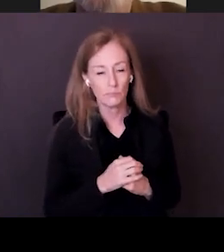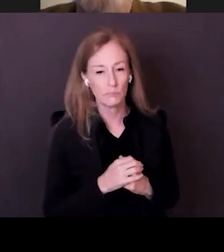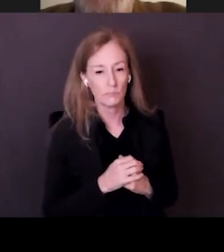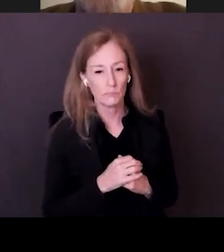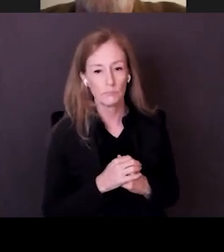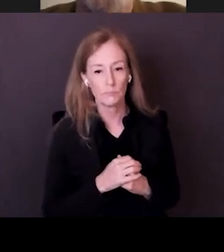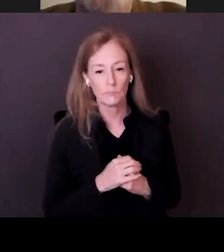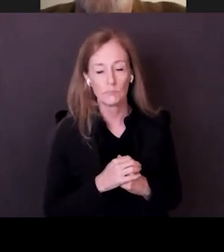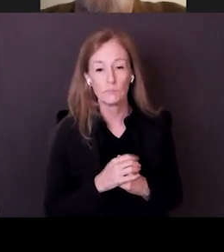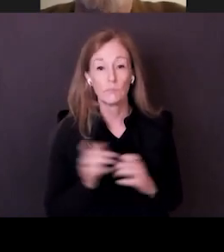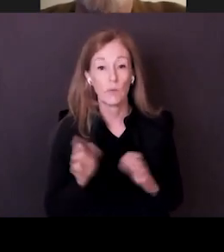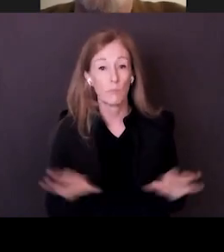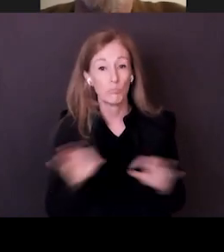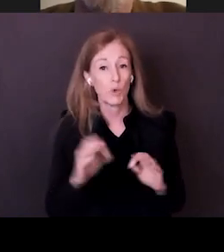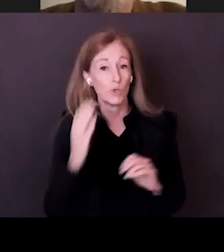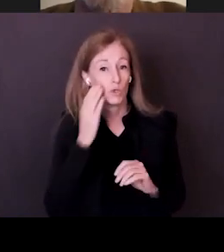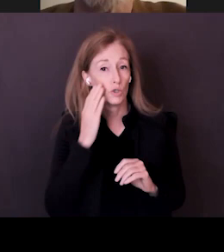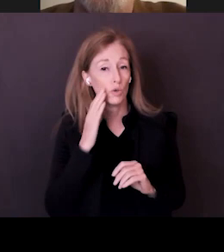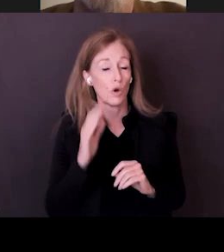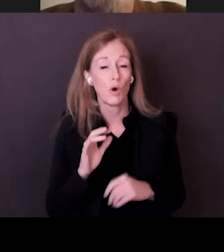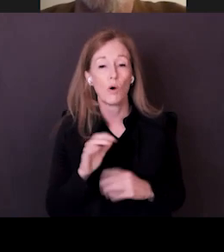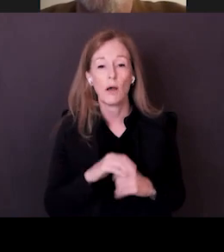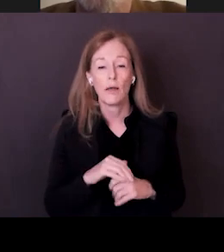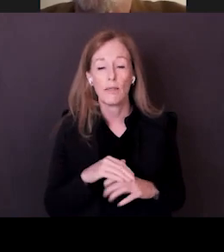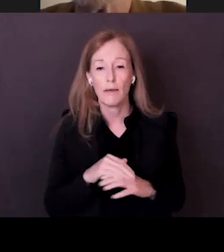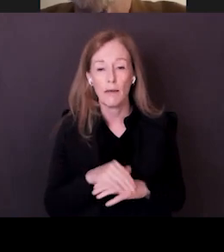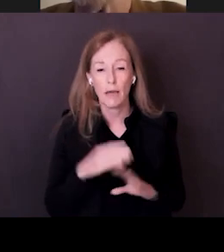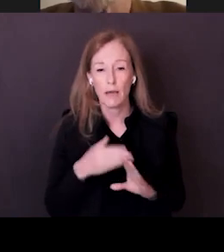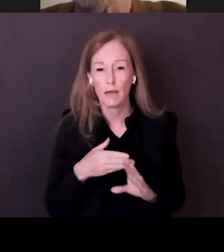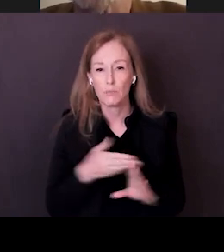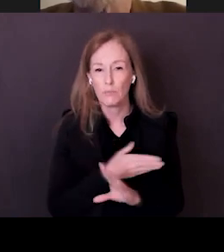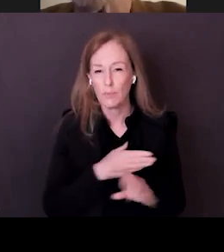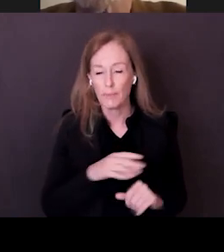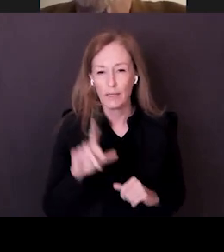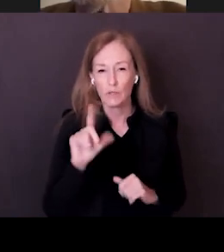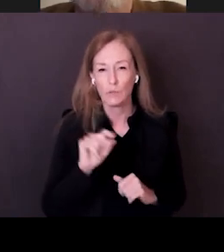IS THAT THE PRELIMINARY 22 DATA THAT CDC RELEASED,